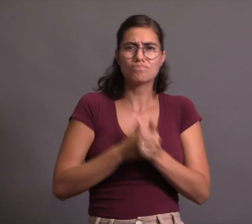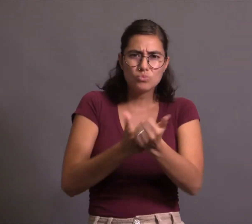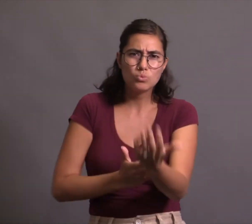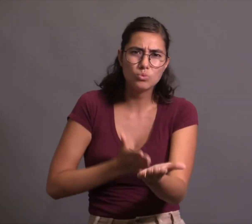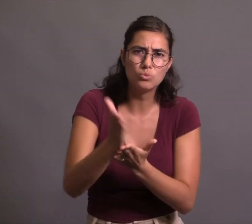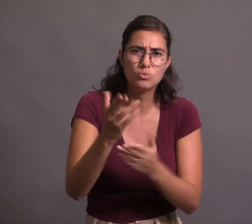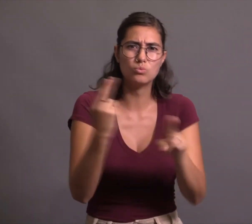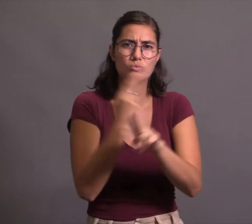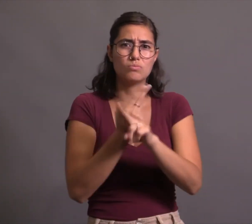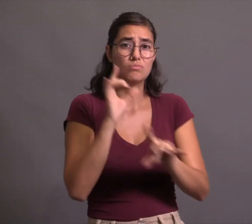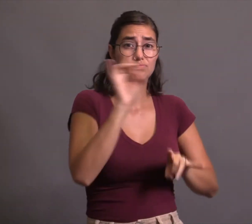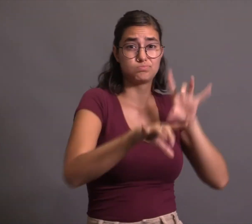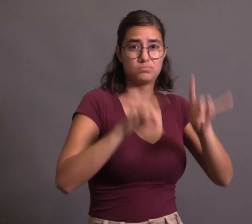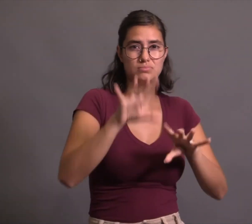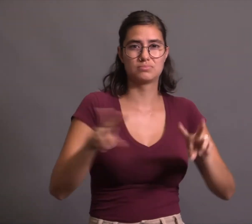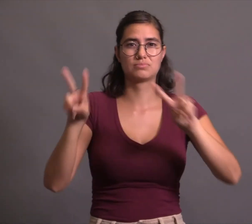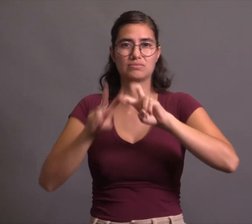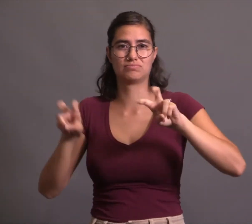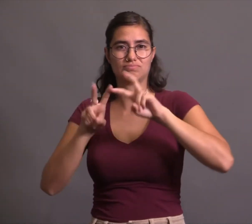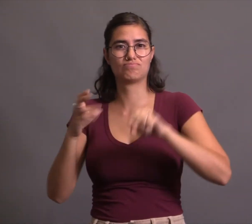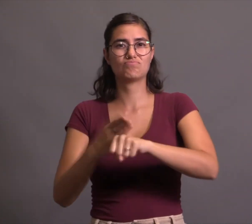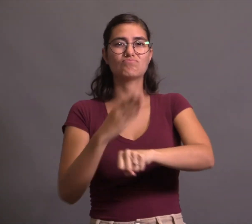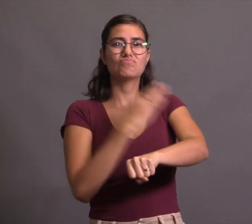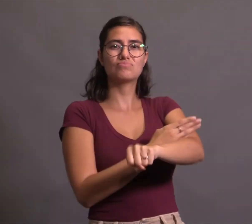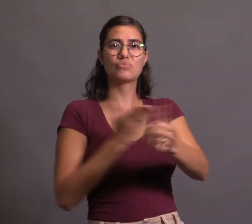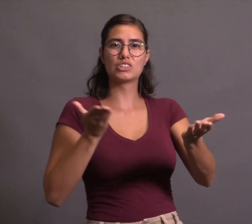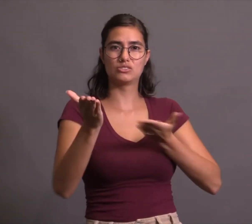Follows through in using input and assessments to improve services.